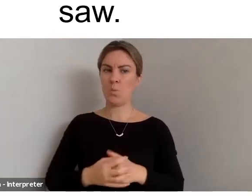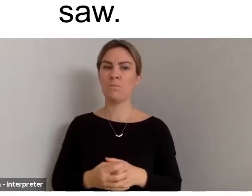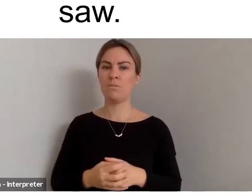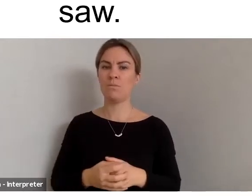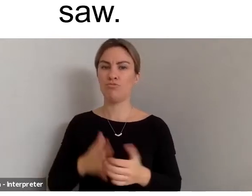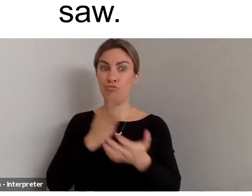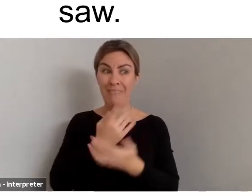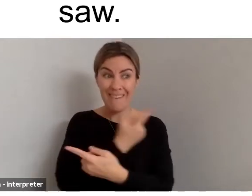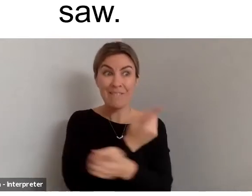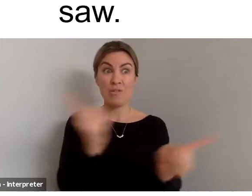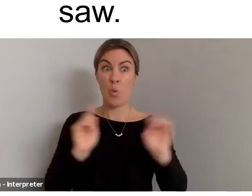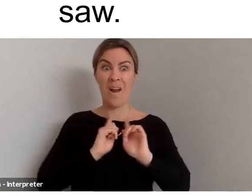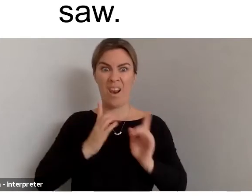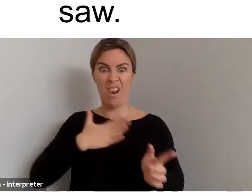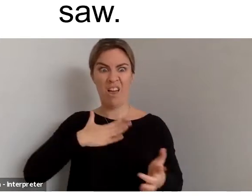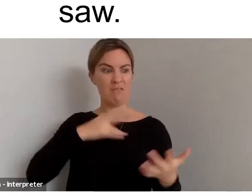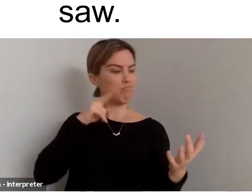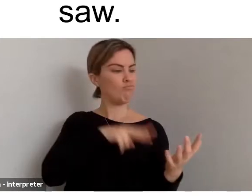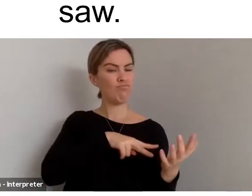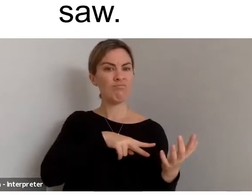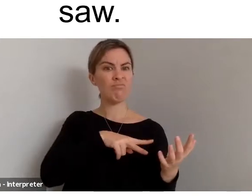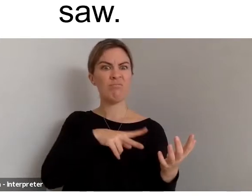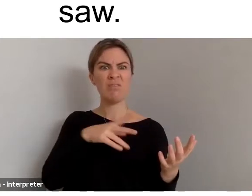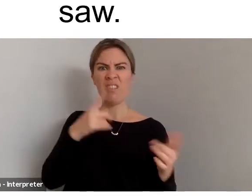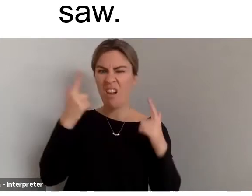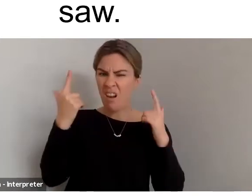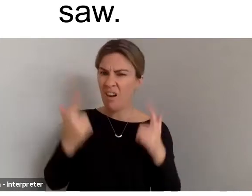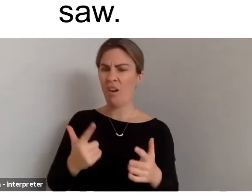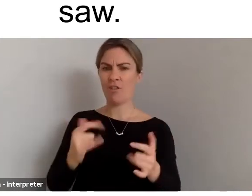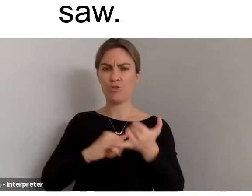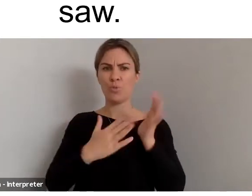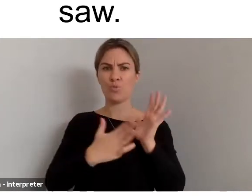This can really benefit your videos on social media, give them